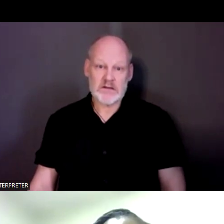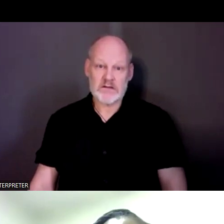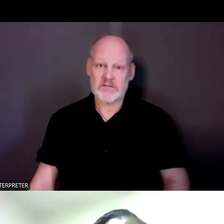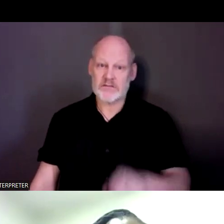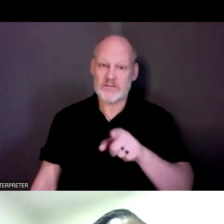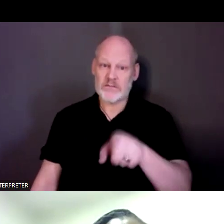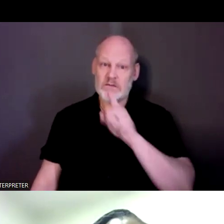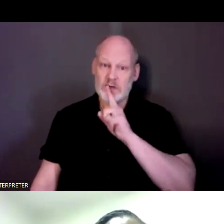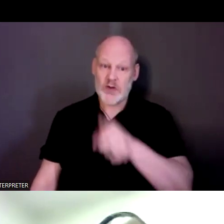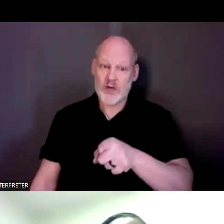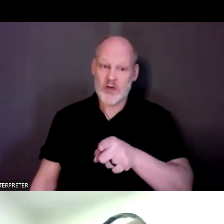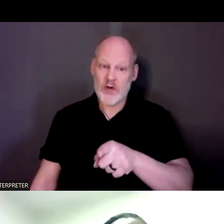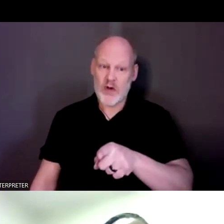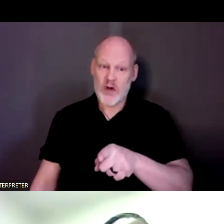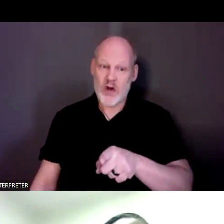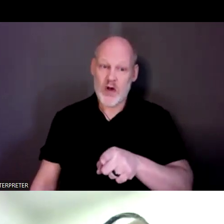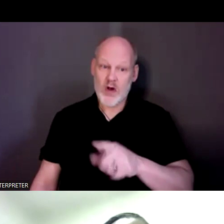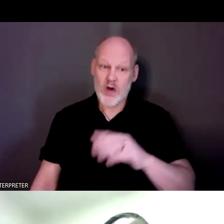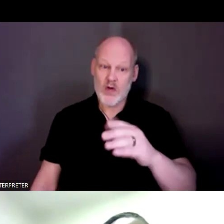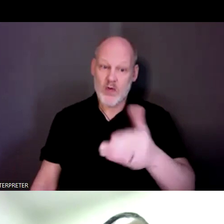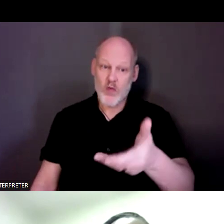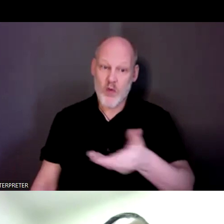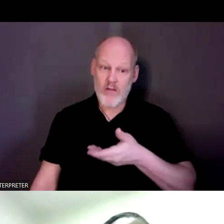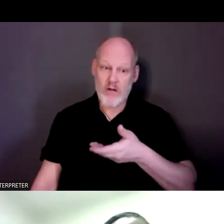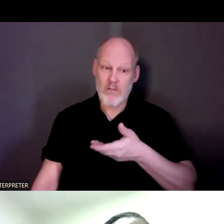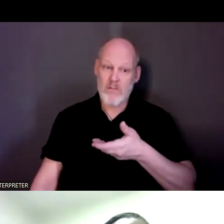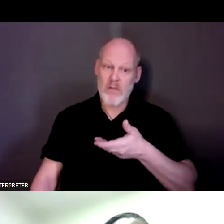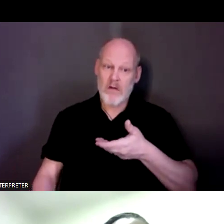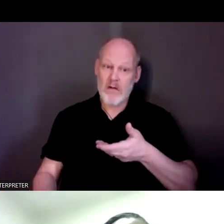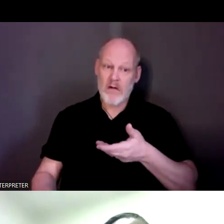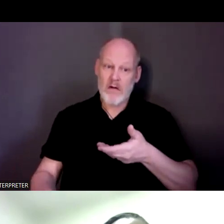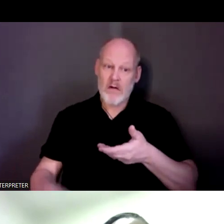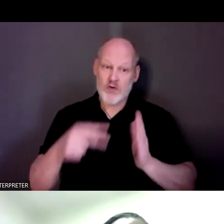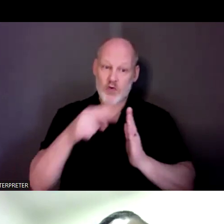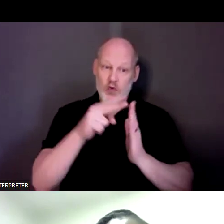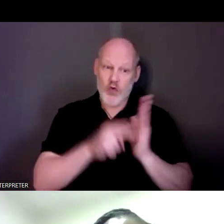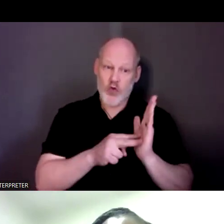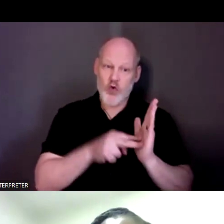the questions that are asked already in the Q&A yeah I'm looking through